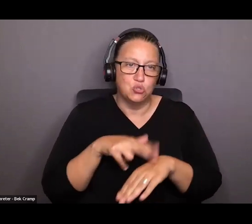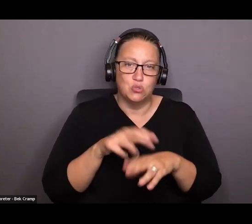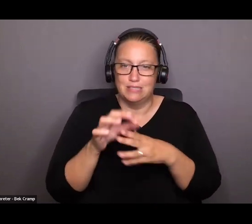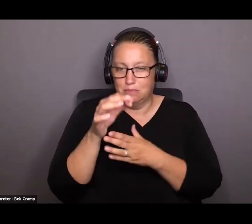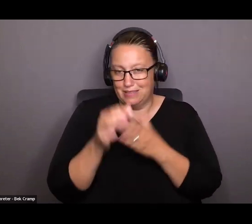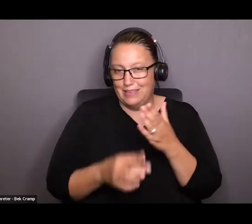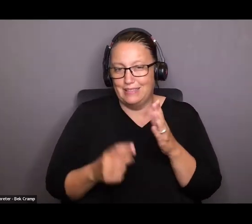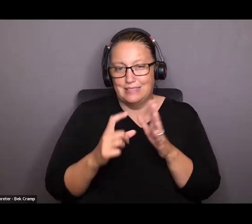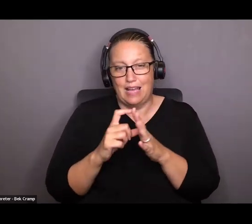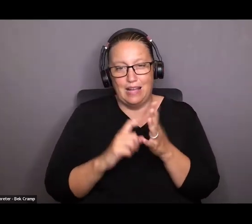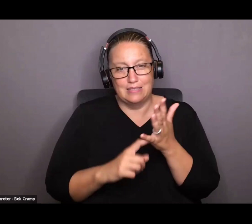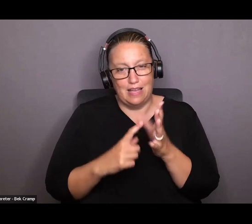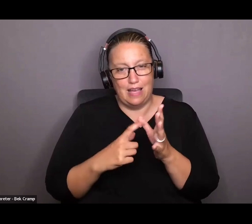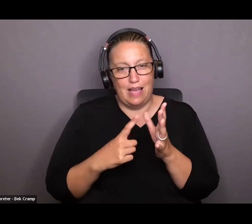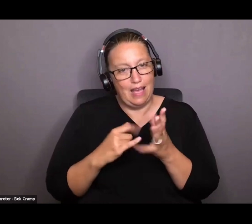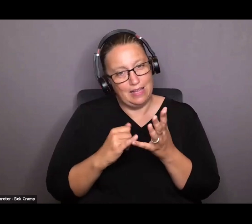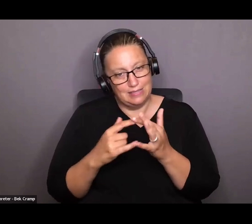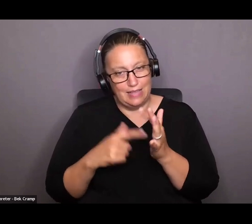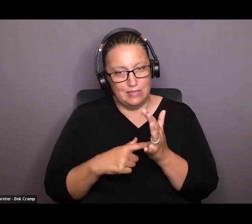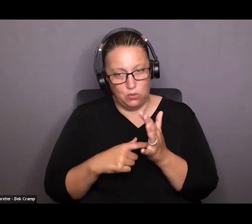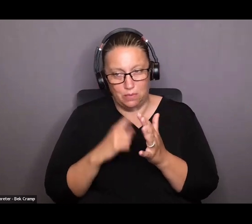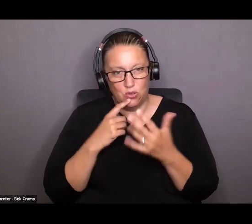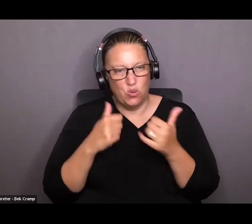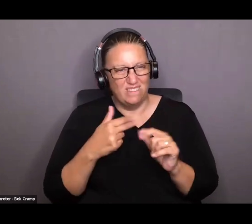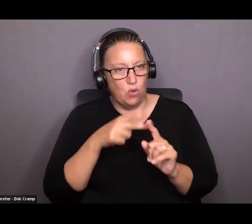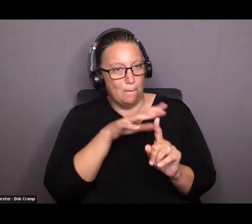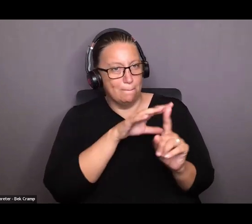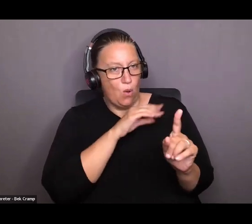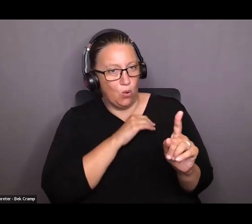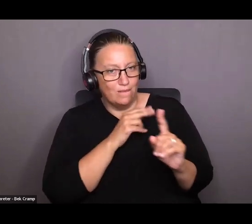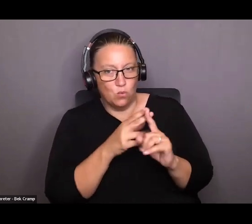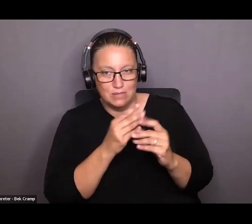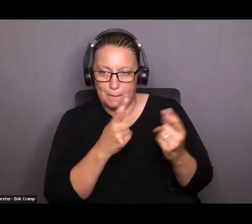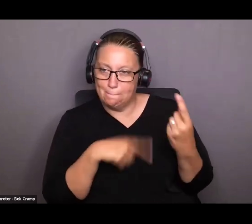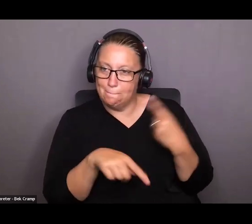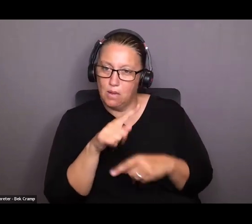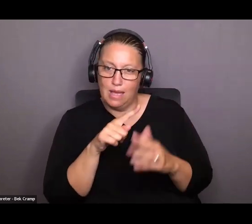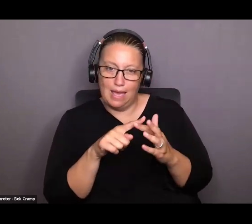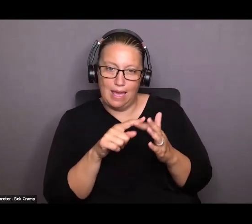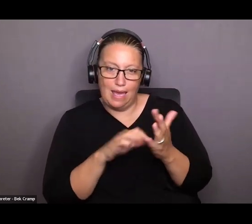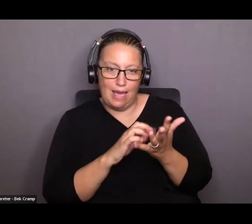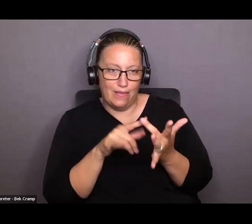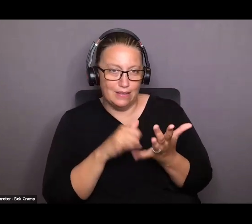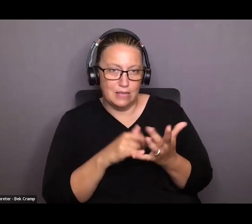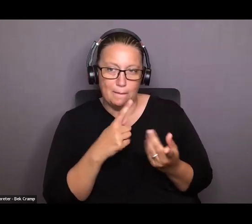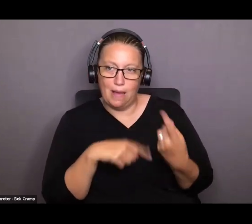you know, using that that could be good modelling for some of the ethics around the research. The